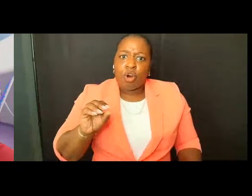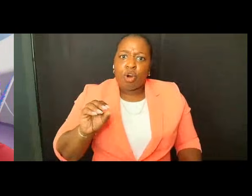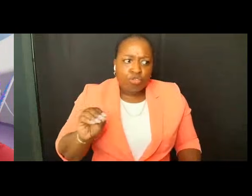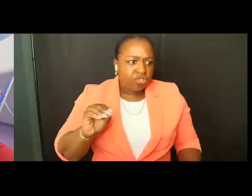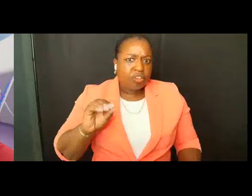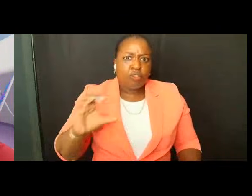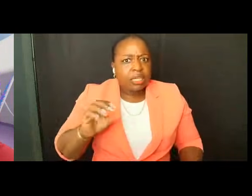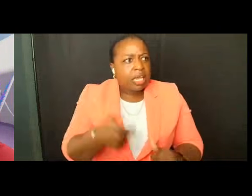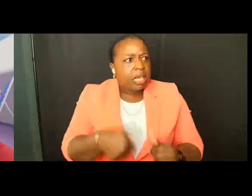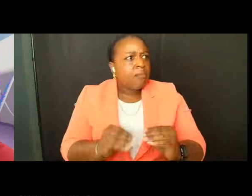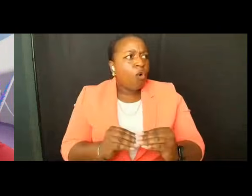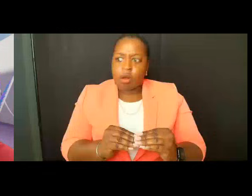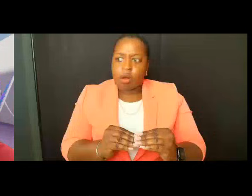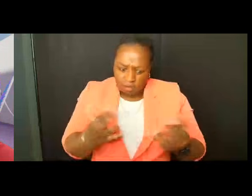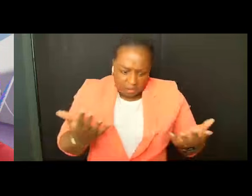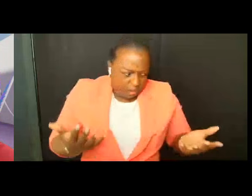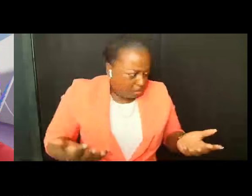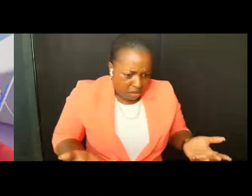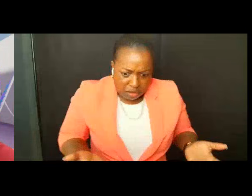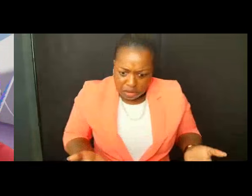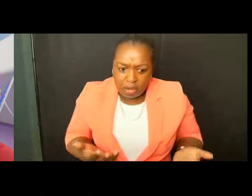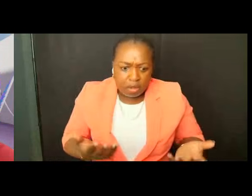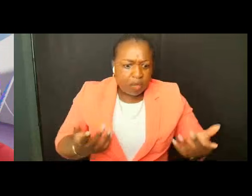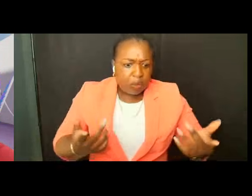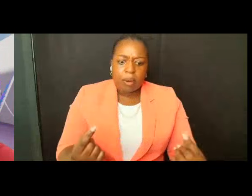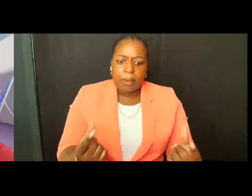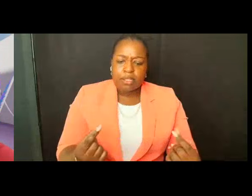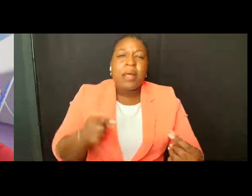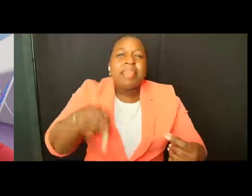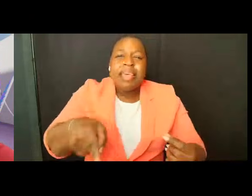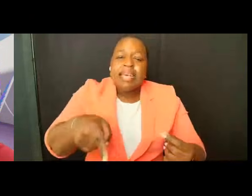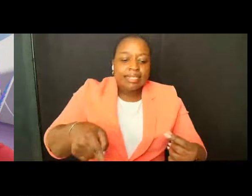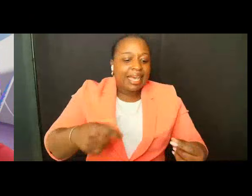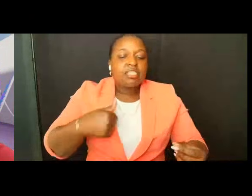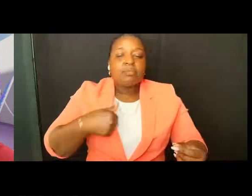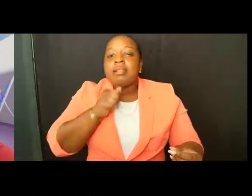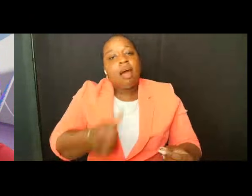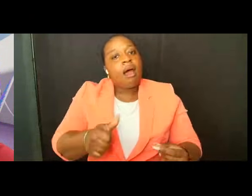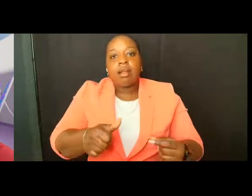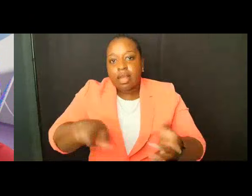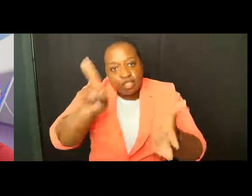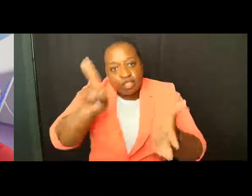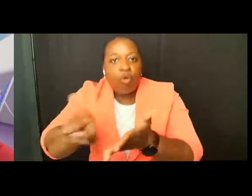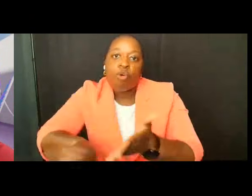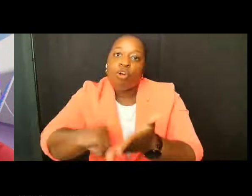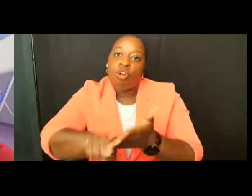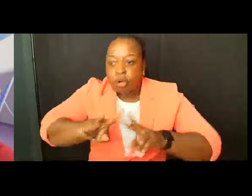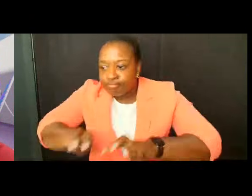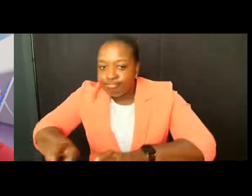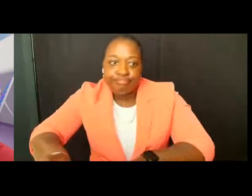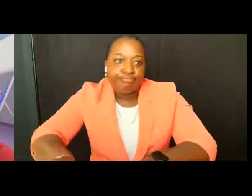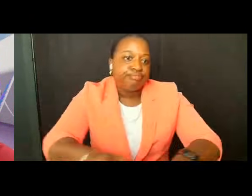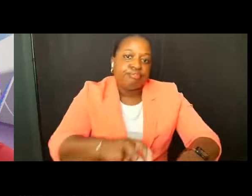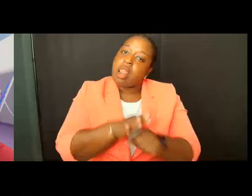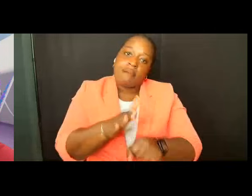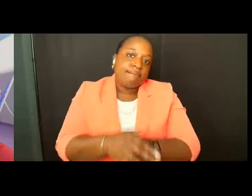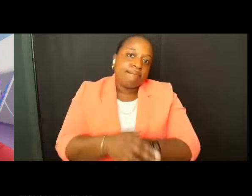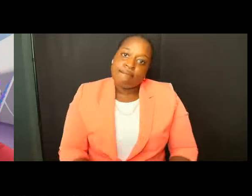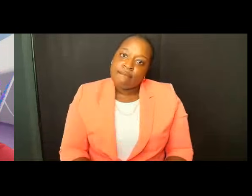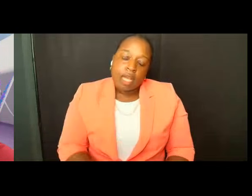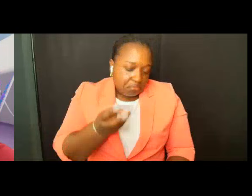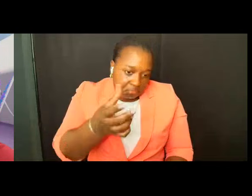a hundred or so people on whom to study this, and we have very little information, Dr. Green.